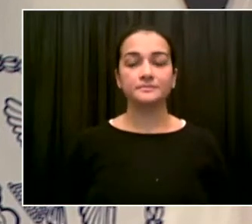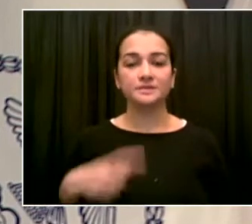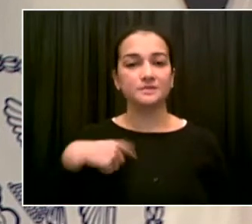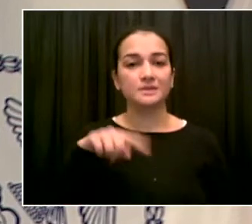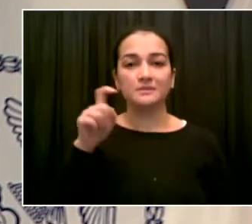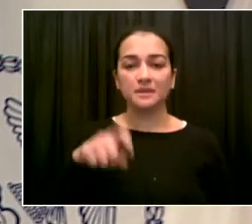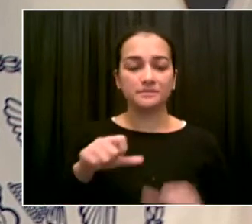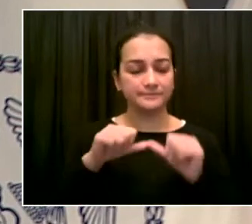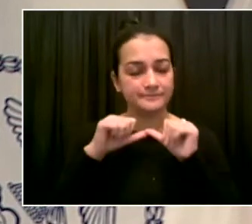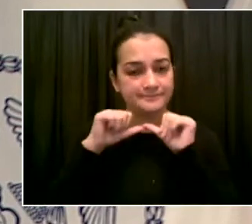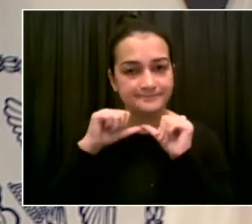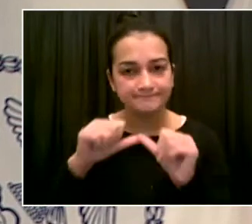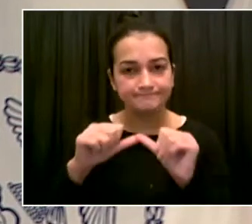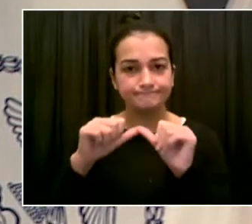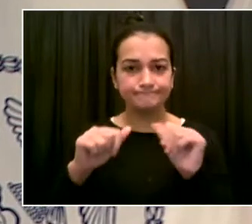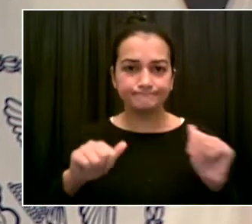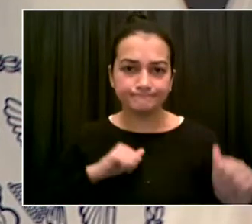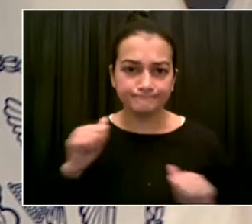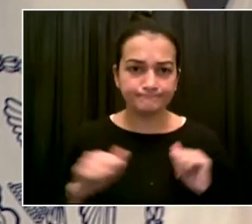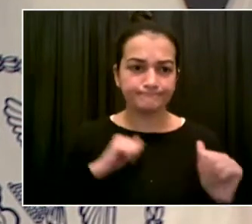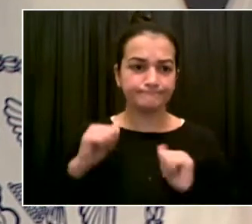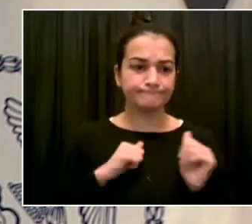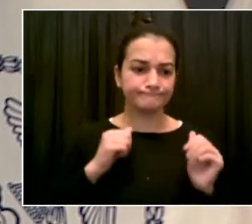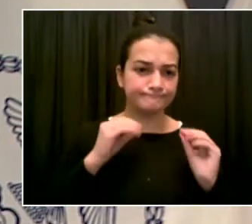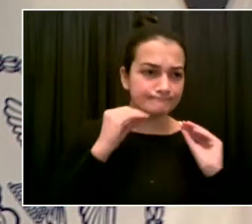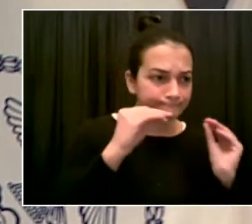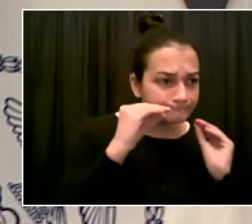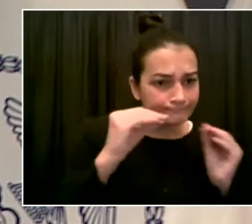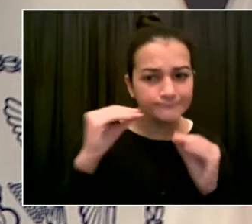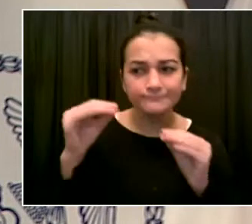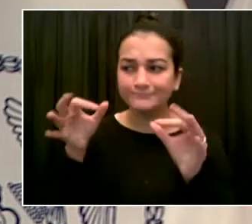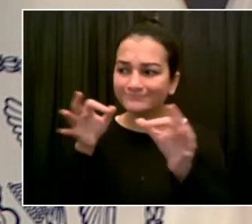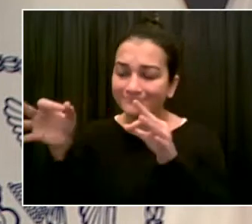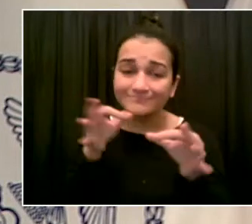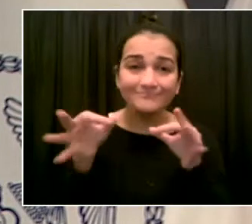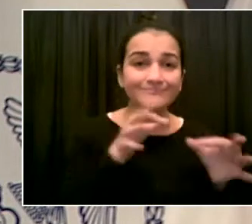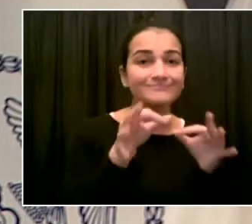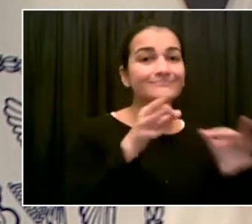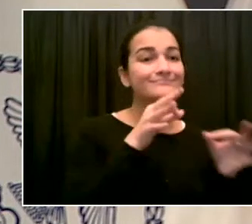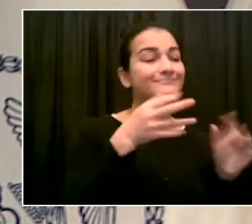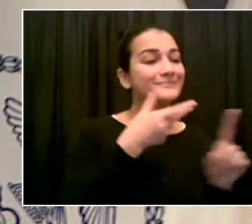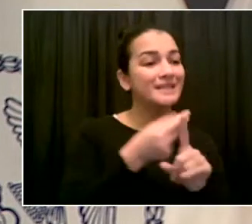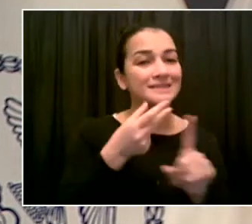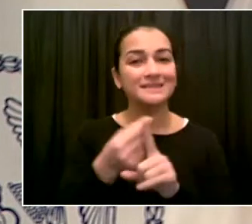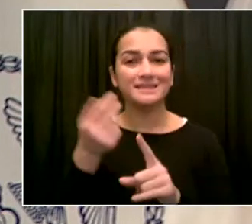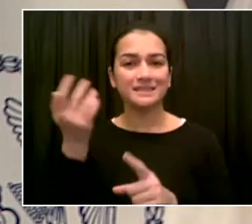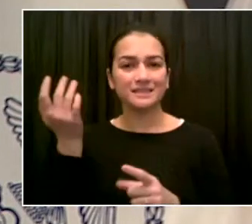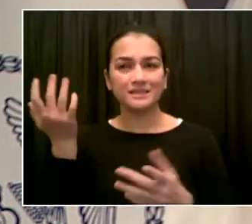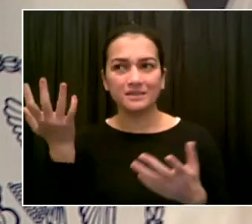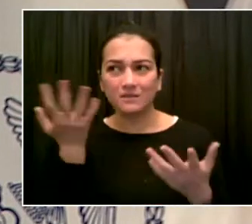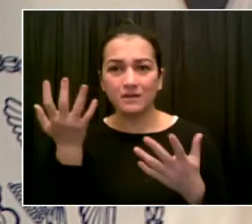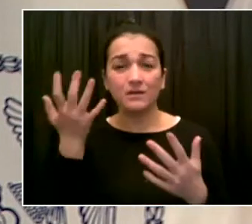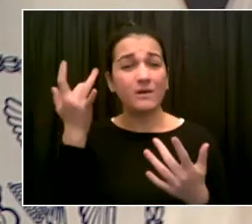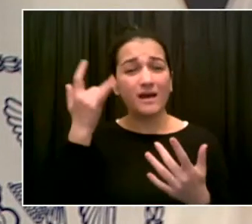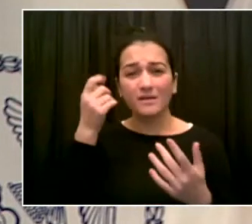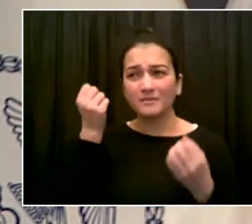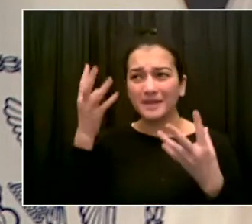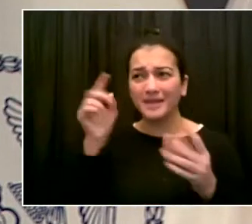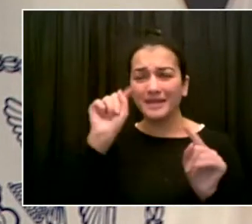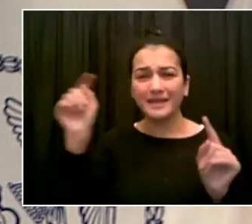EVERYONE SAFE. WE ARE GOING TO GO FARTHER BUT ONE OF THE THINGS WE HAVE TO DO IT AND WHAT WE HAVE TO CONSTANTLY DO IS